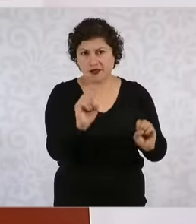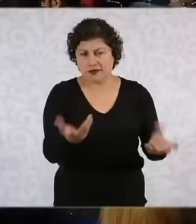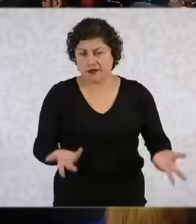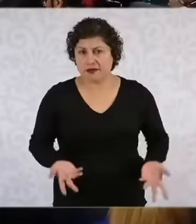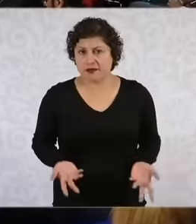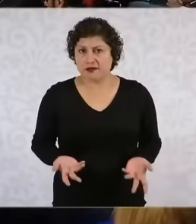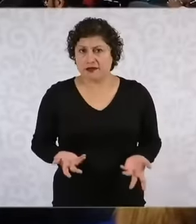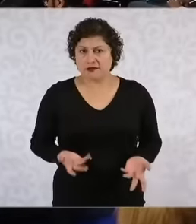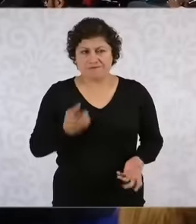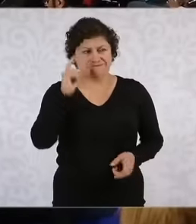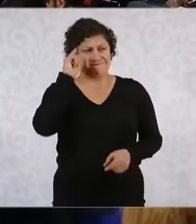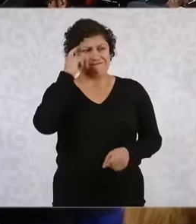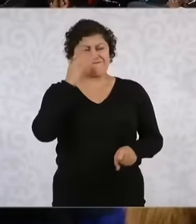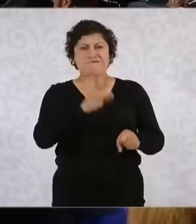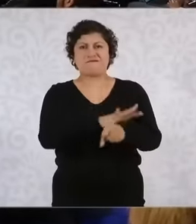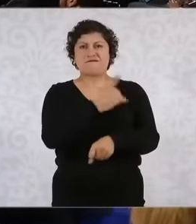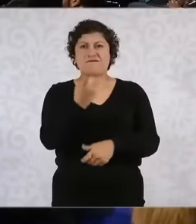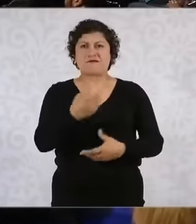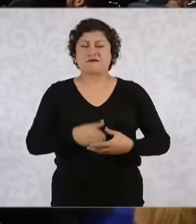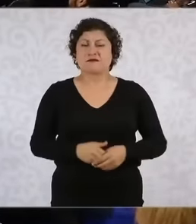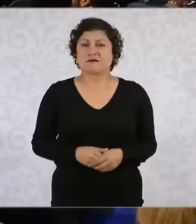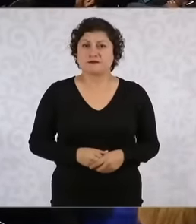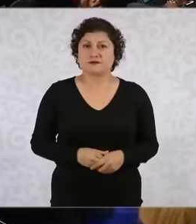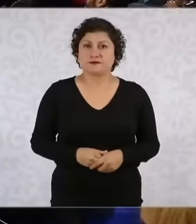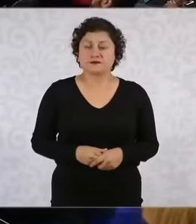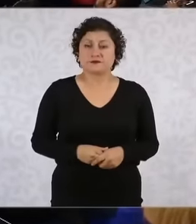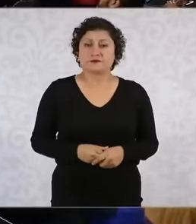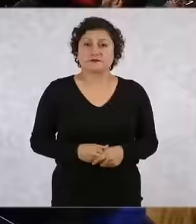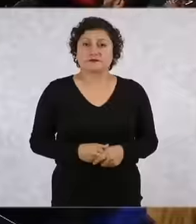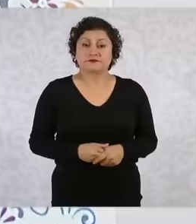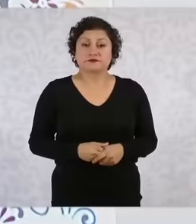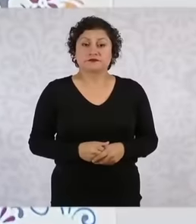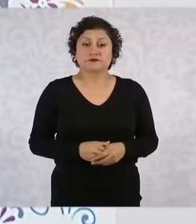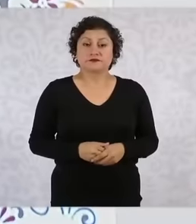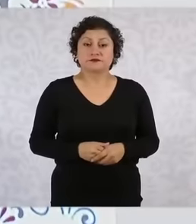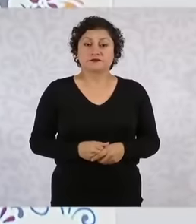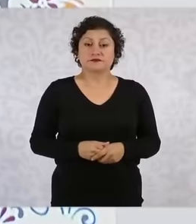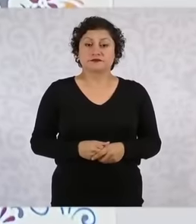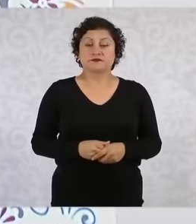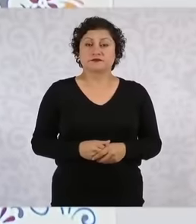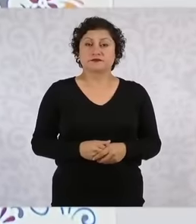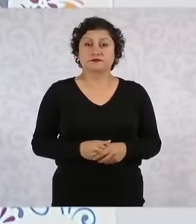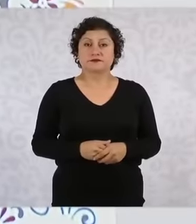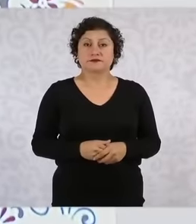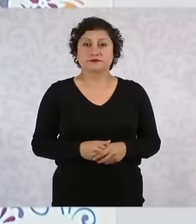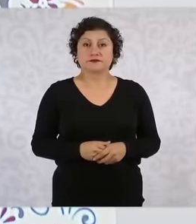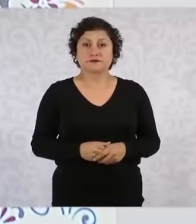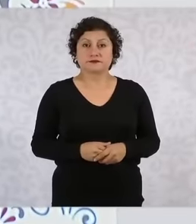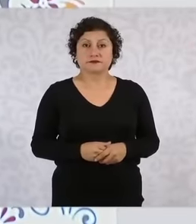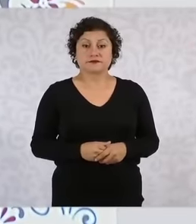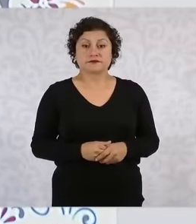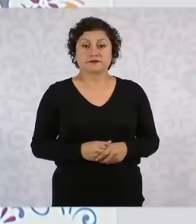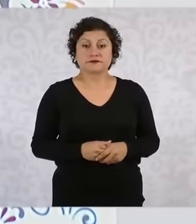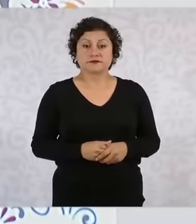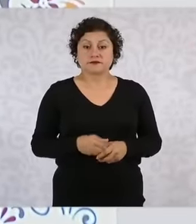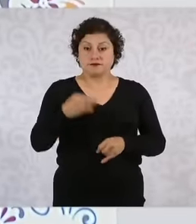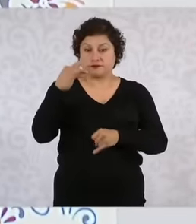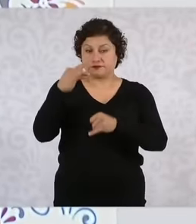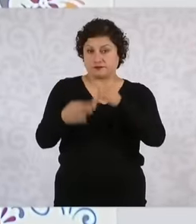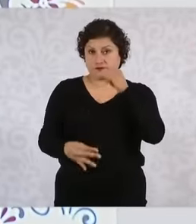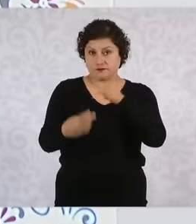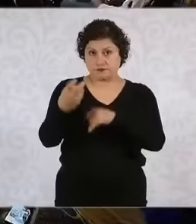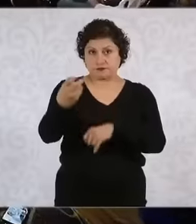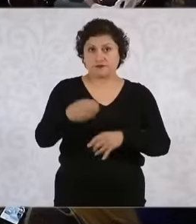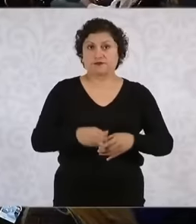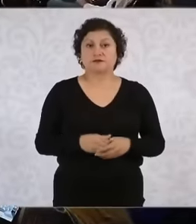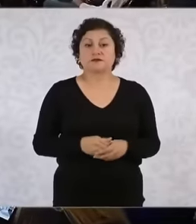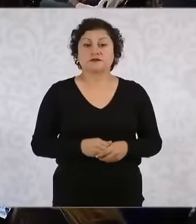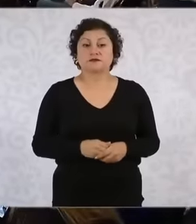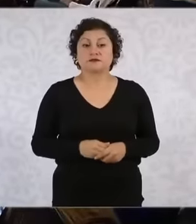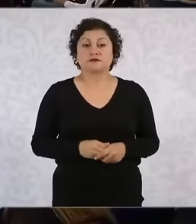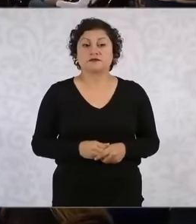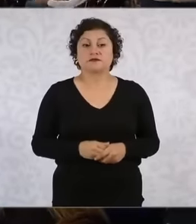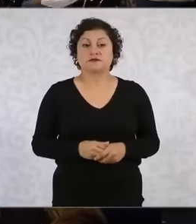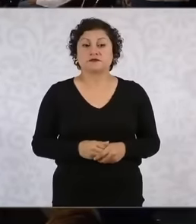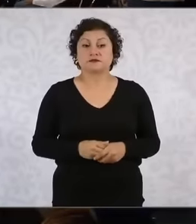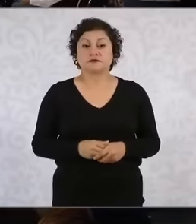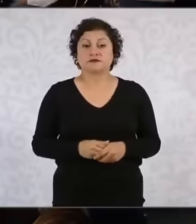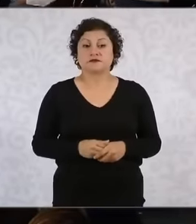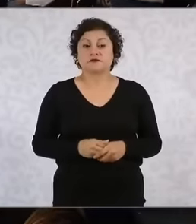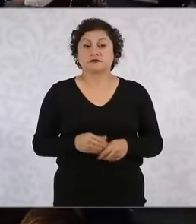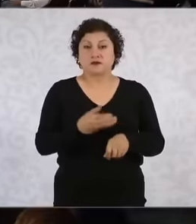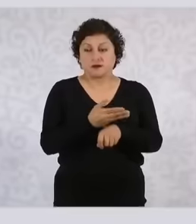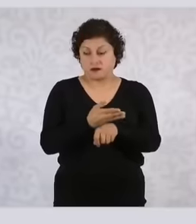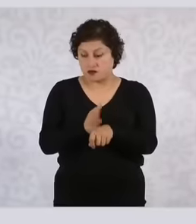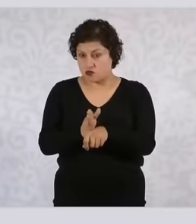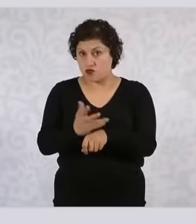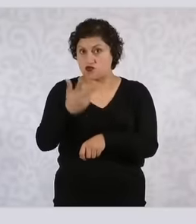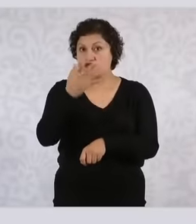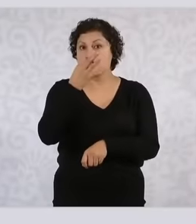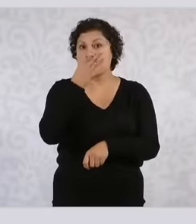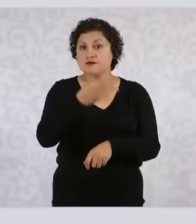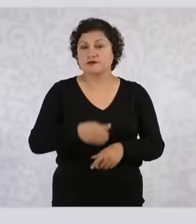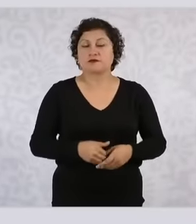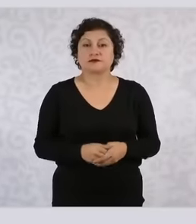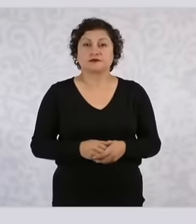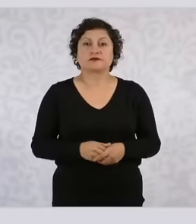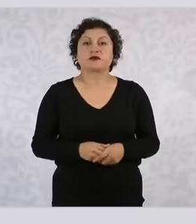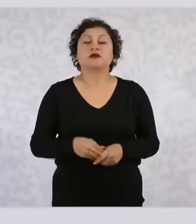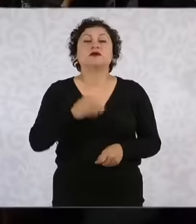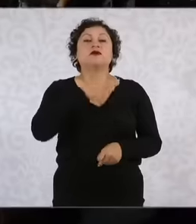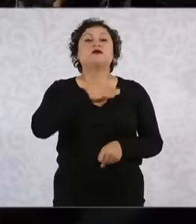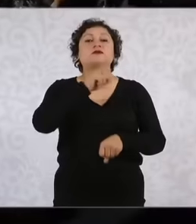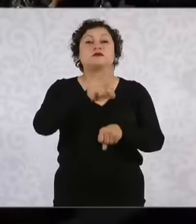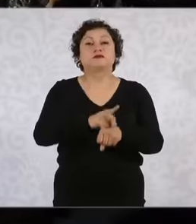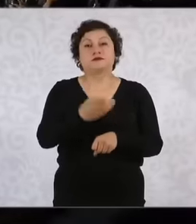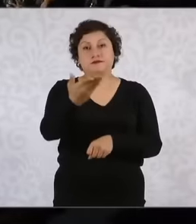ea see here and the latest Now we spend 8 minutes Good morning president Good morning